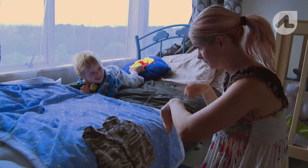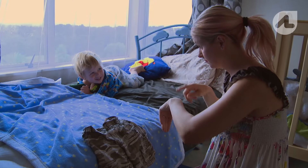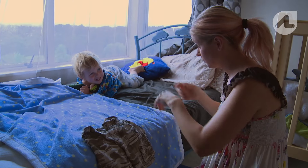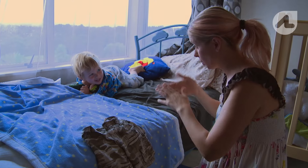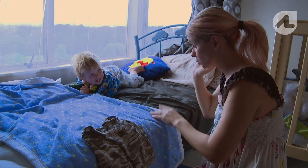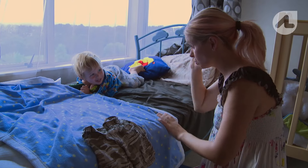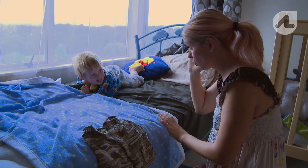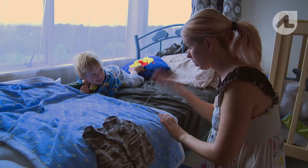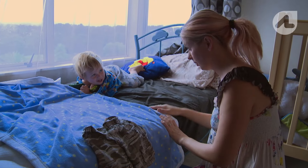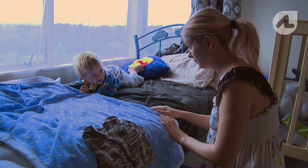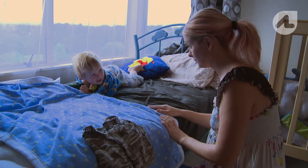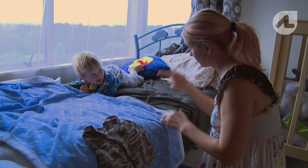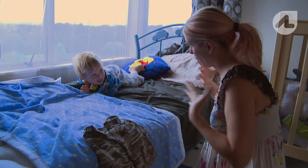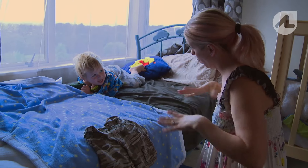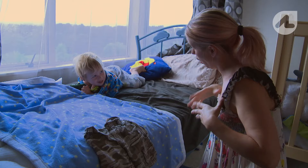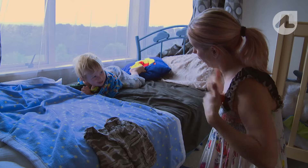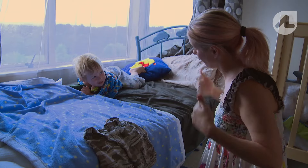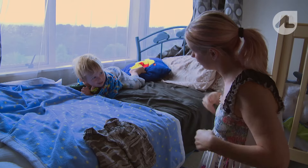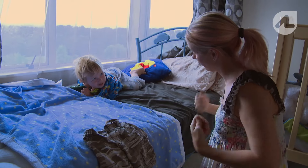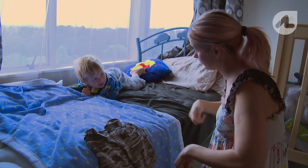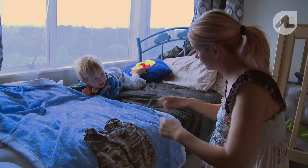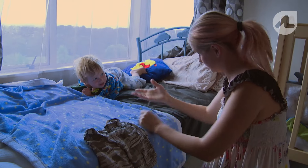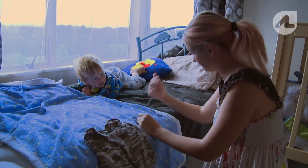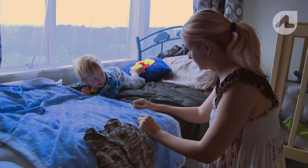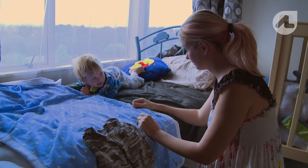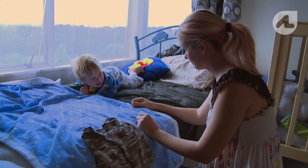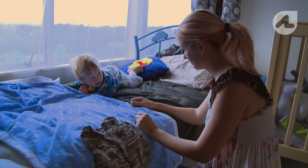Time to go to school. Come on, time to get changed.